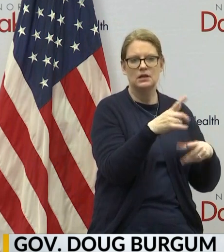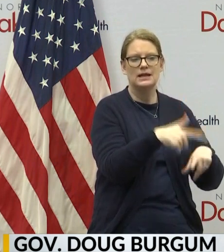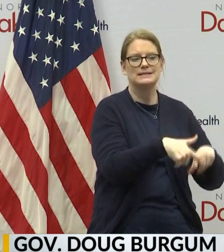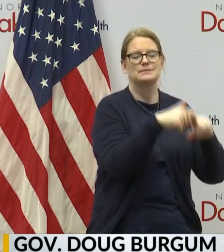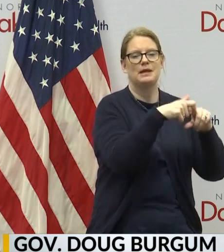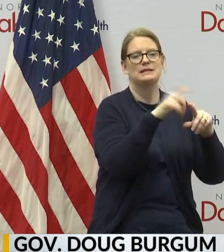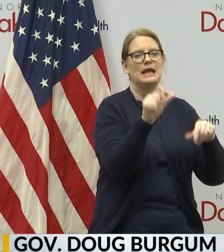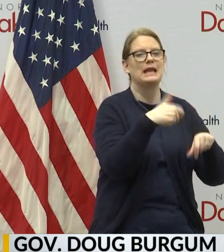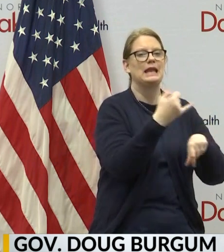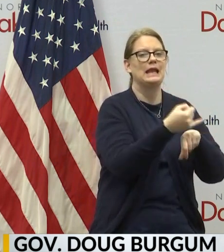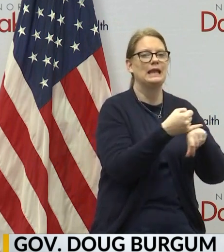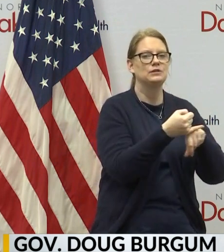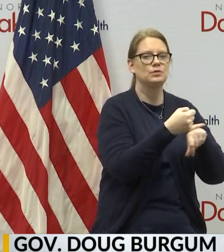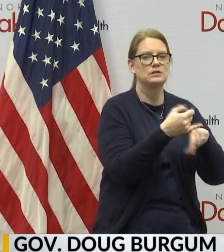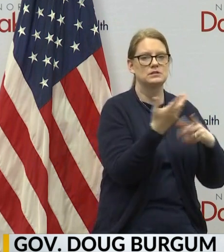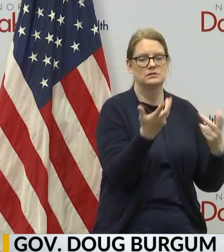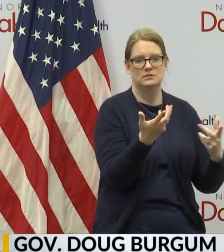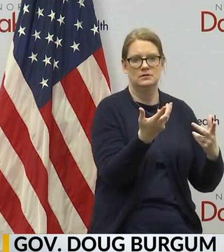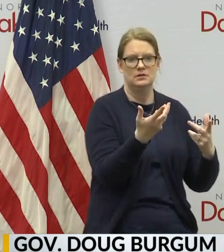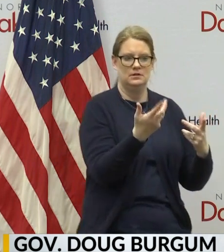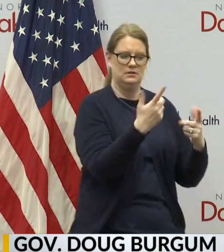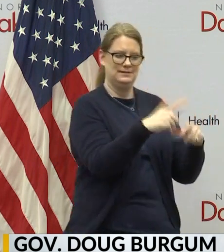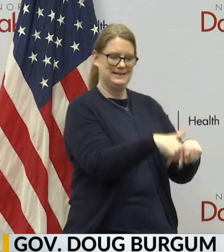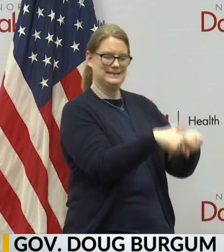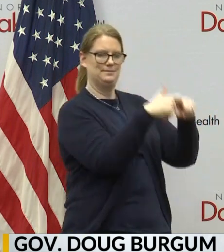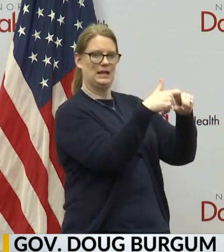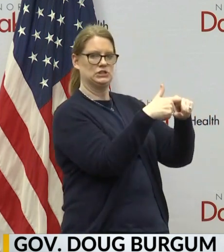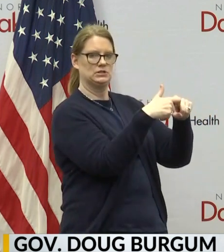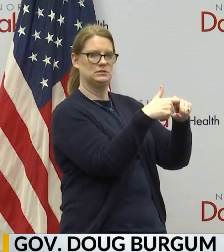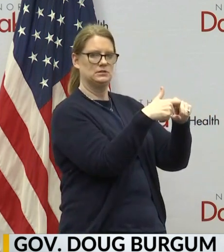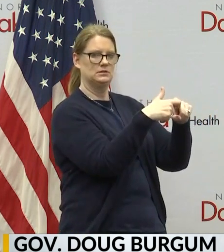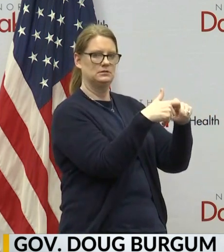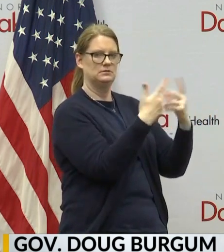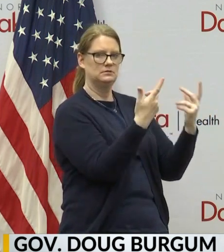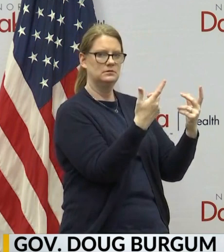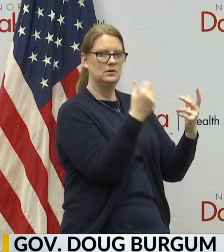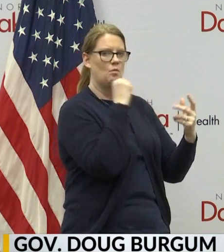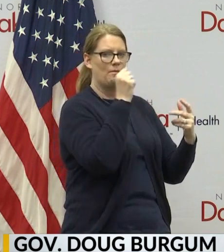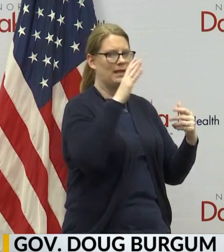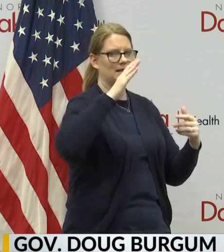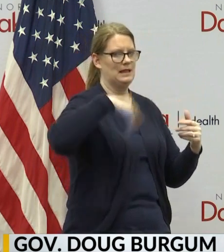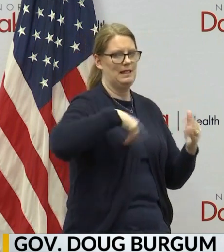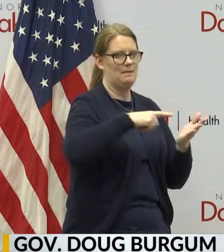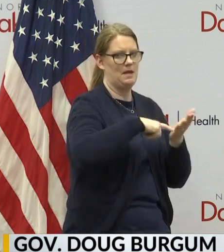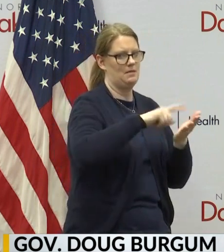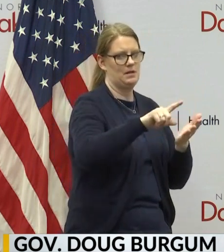THE PAYMENT OF THEIR UNEMPLOYMENT TAXES AND ALSO THIS WILL EFFECTIVELY SUSPEND ANY